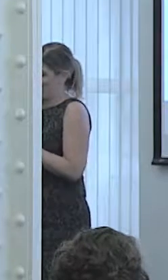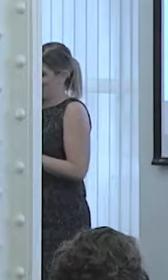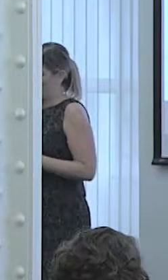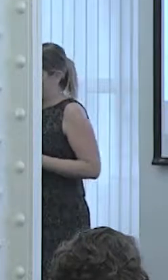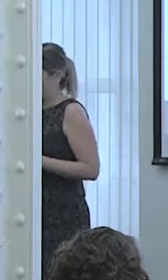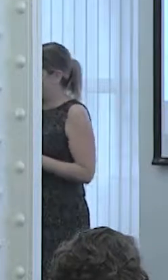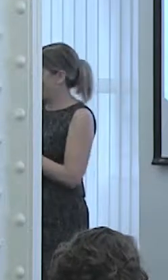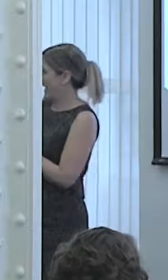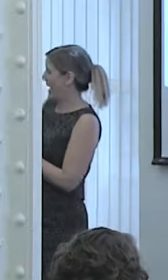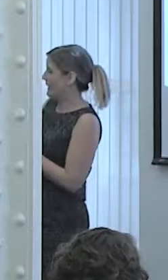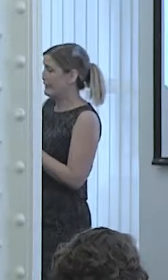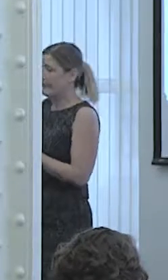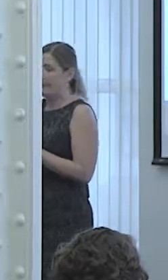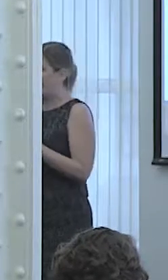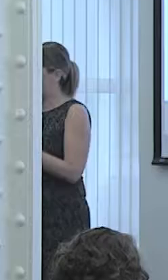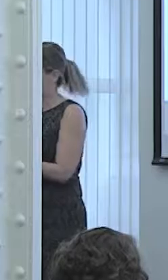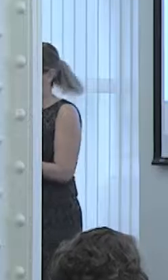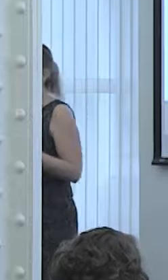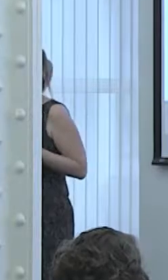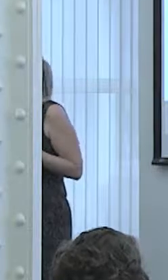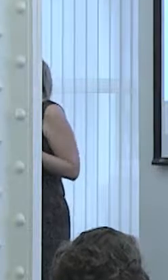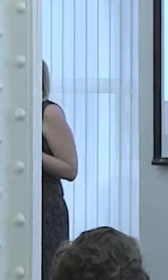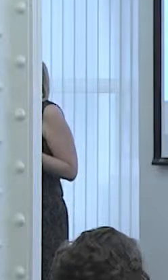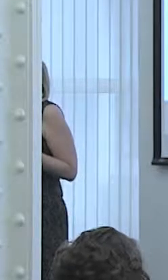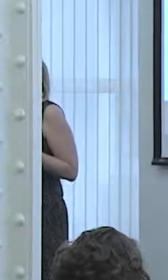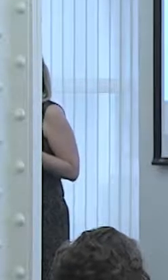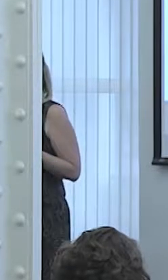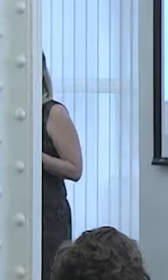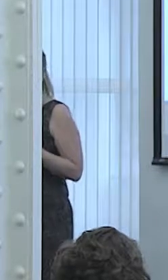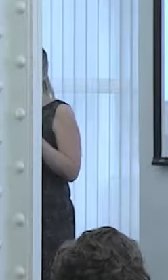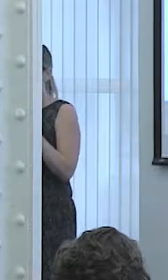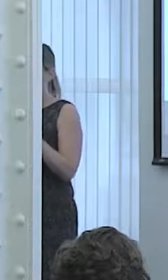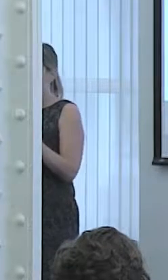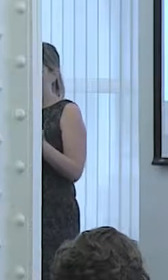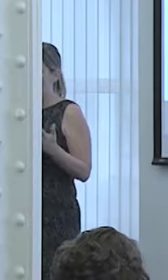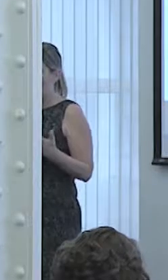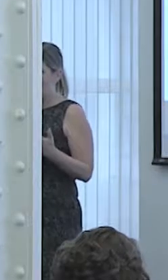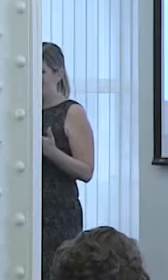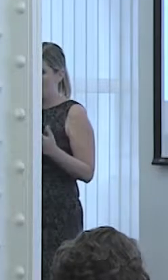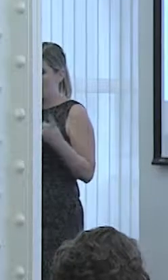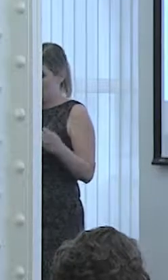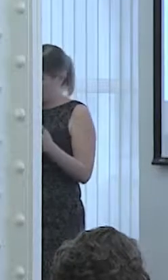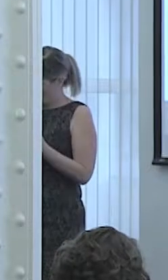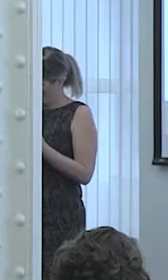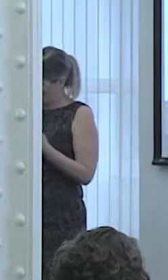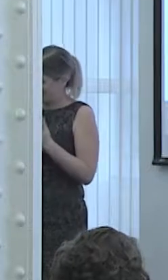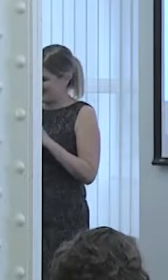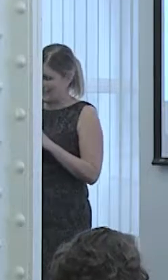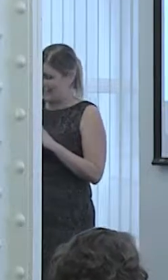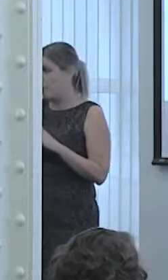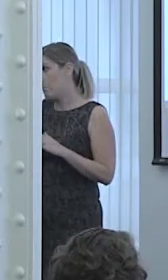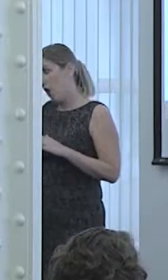The ADA can only do so much. Like for example, in the city of New York and even in Boston.